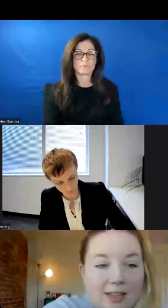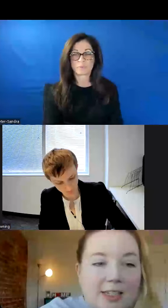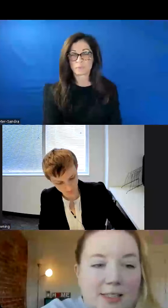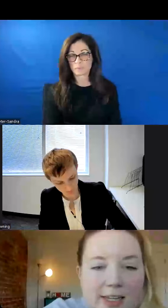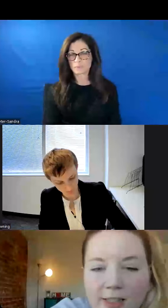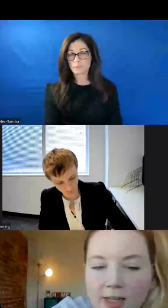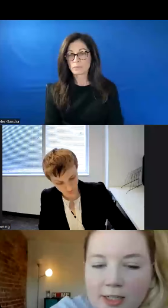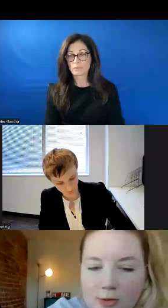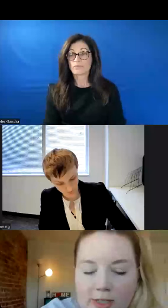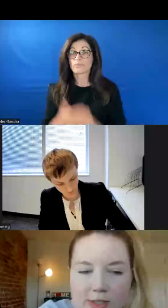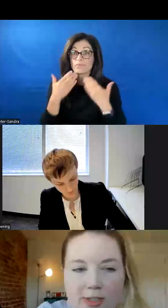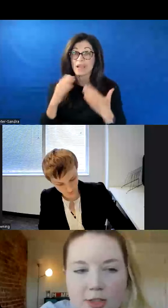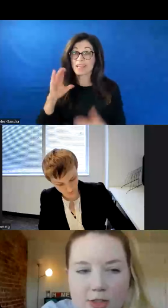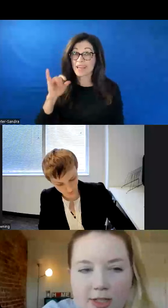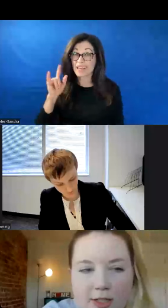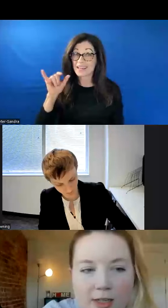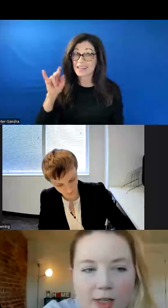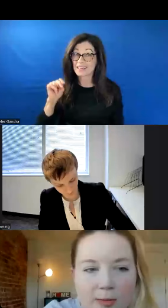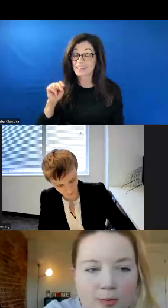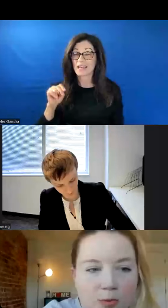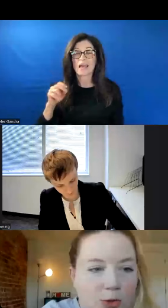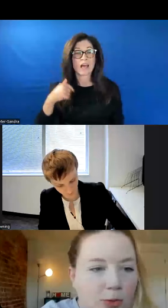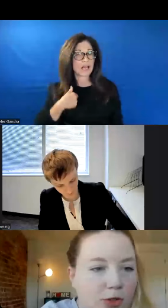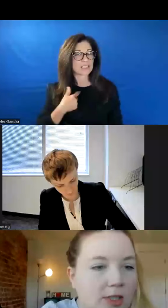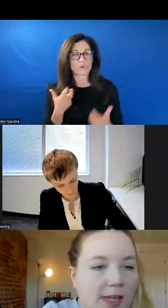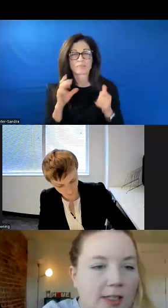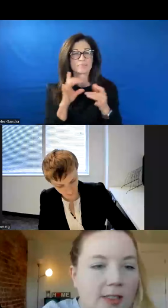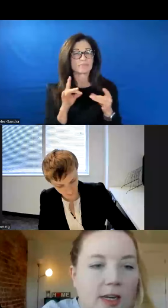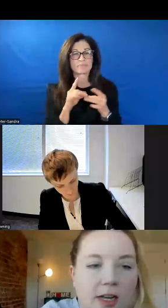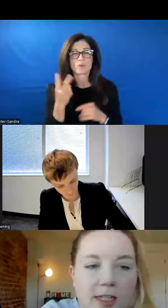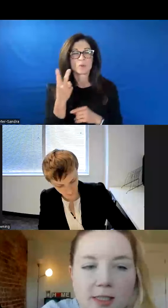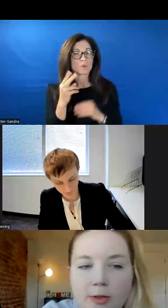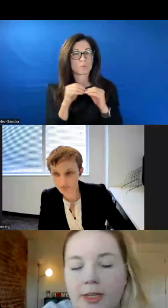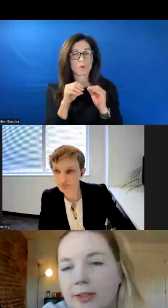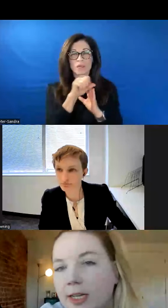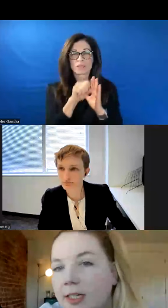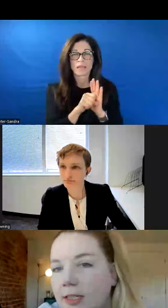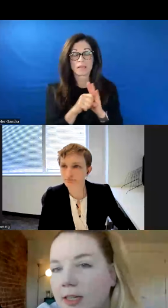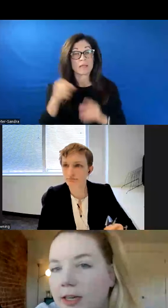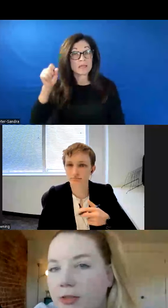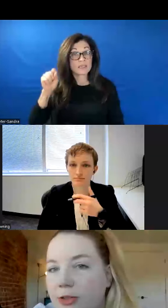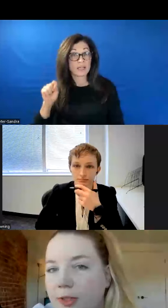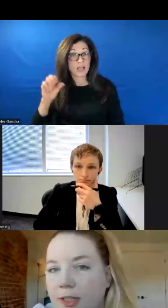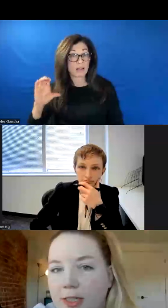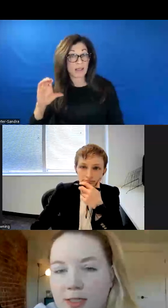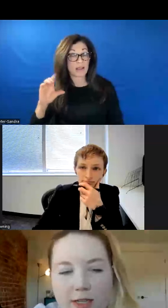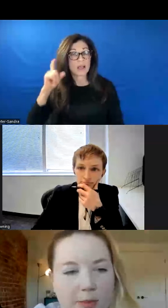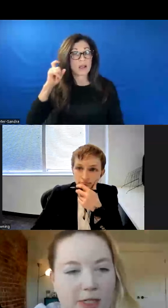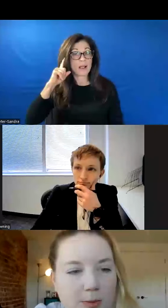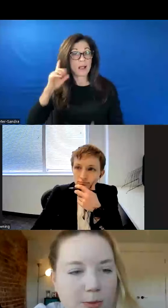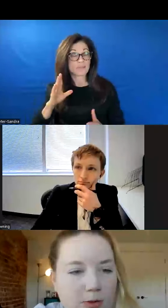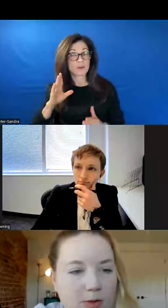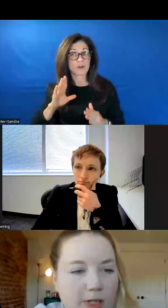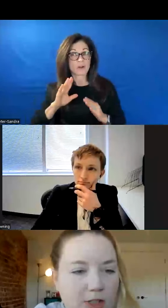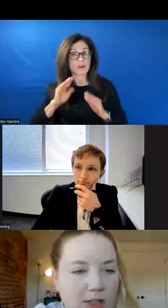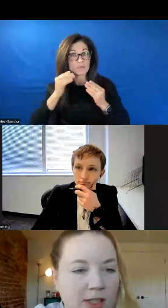THANKS. I WANT TO TOUCH ON TWO MORE STATE IT IS. IN SOUTH CAROLINA WE GOT THE PROPOSED BUDGET.